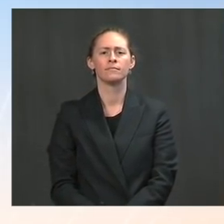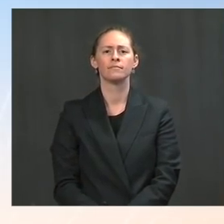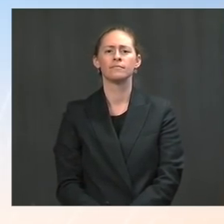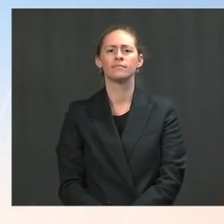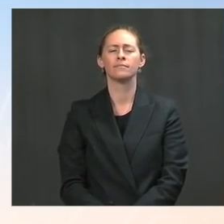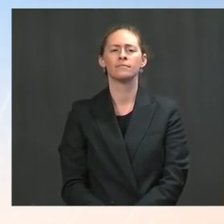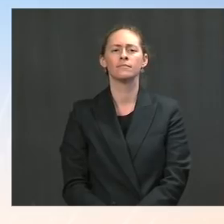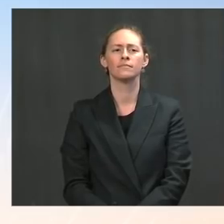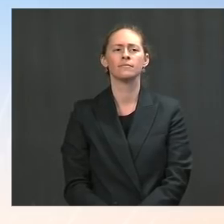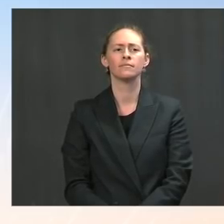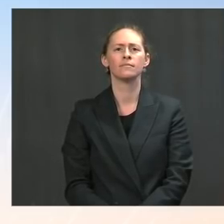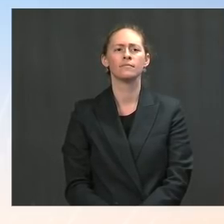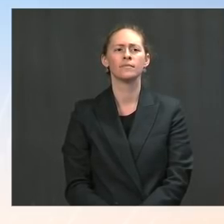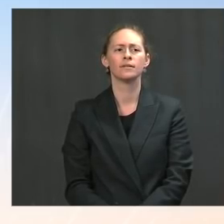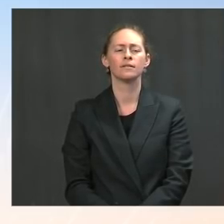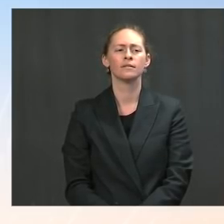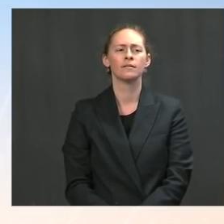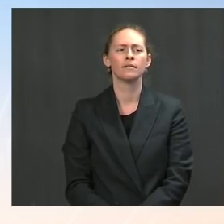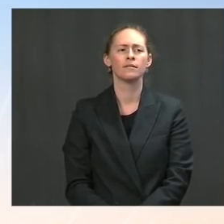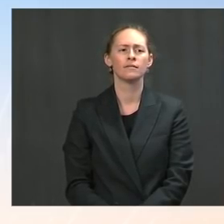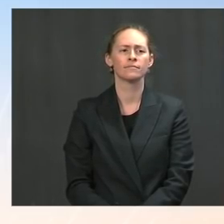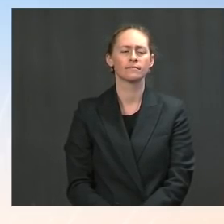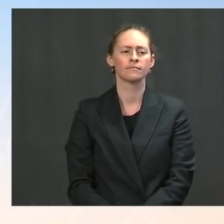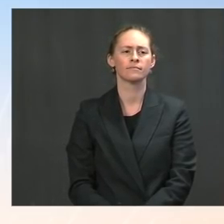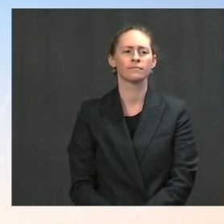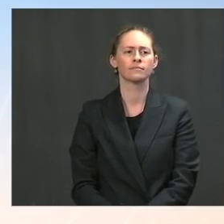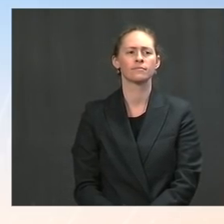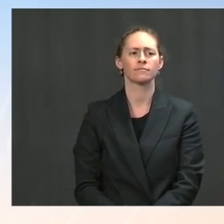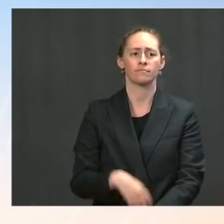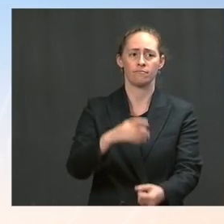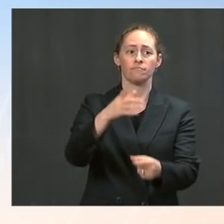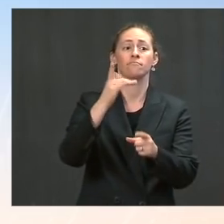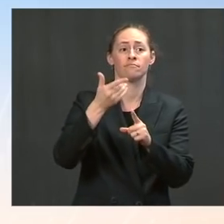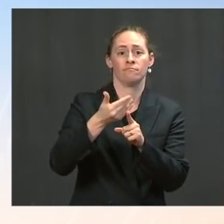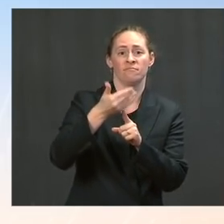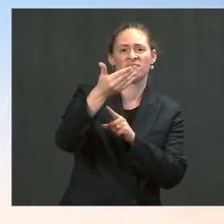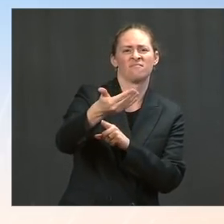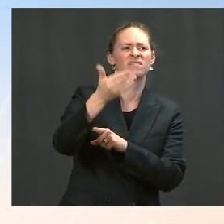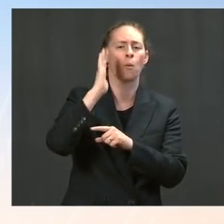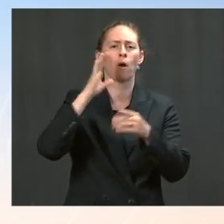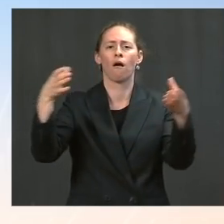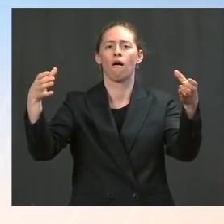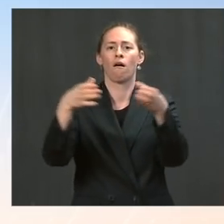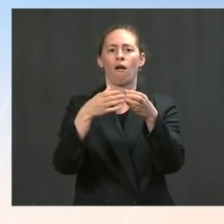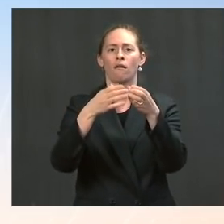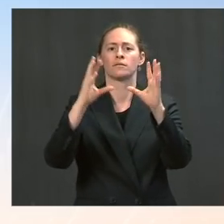Ms. Psaki: Sure, well, first, as the President said yesterday, the situation in Hong Kong is continuing to deteriorate,